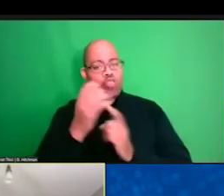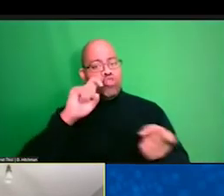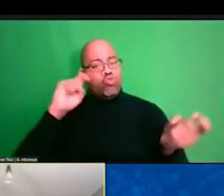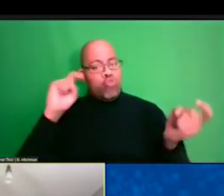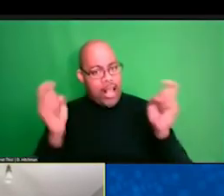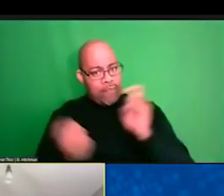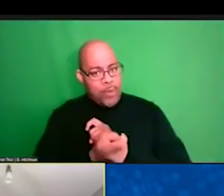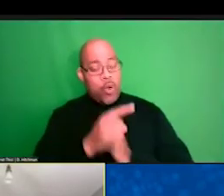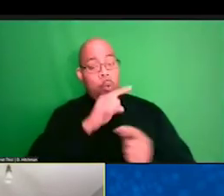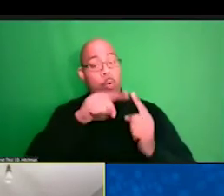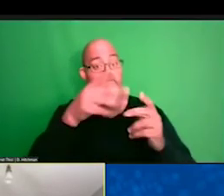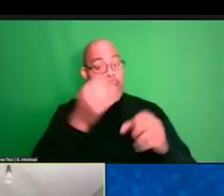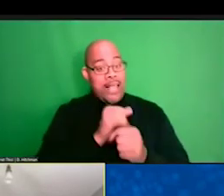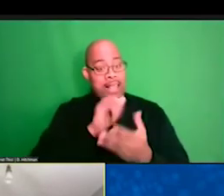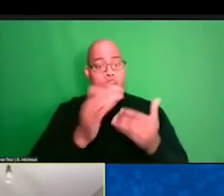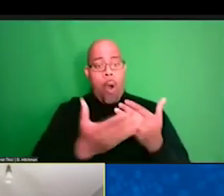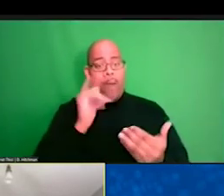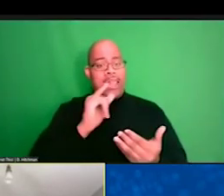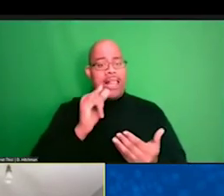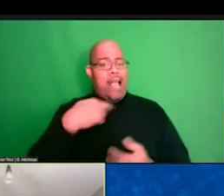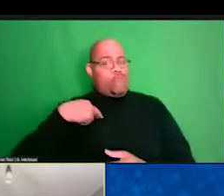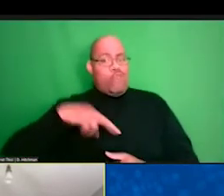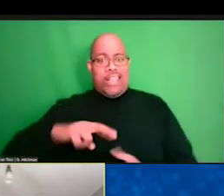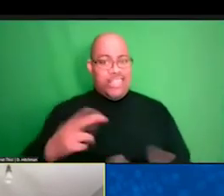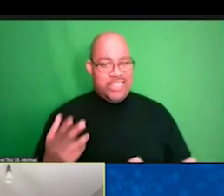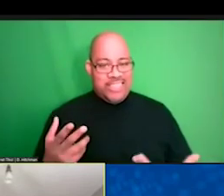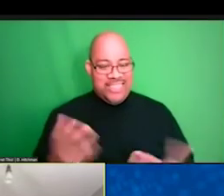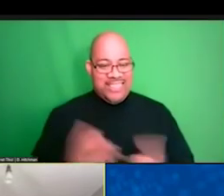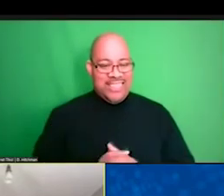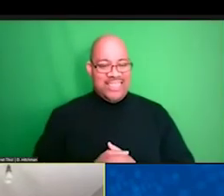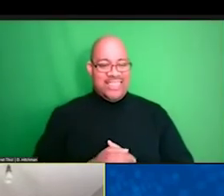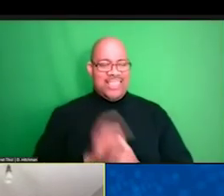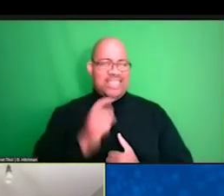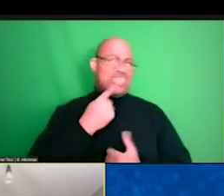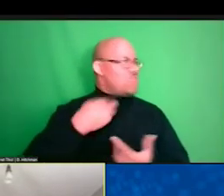get it, it's almost like religion, I don't know whether I should say religion, it could